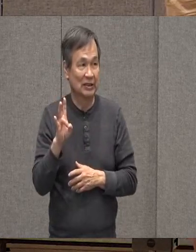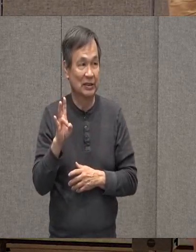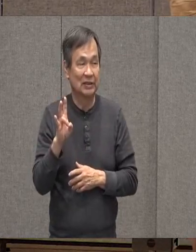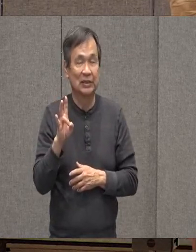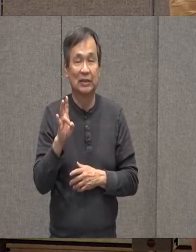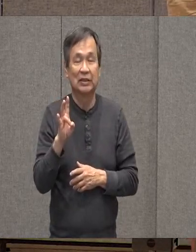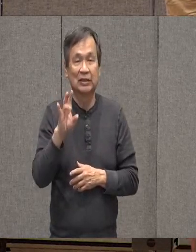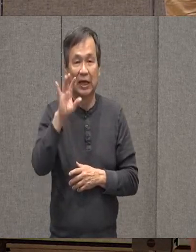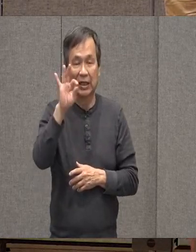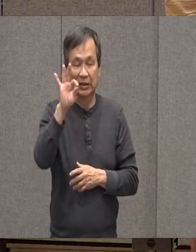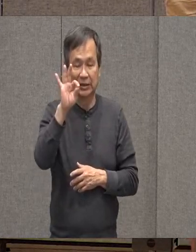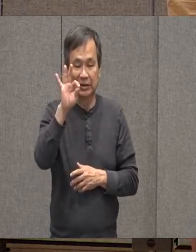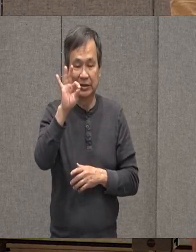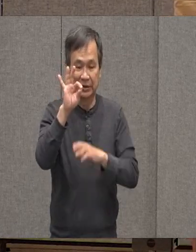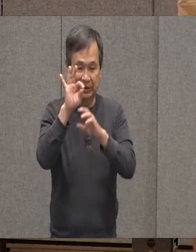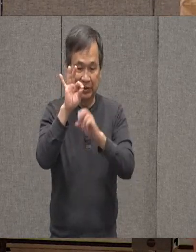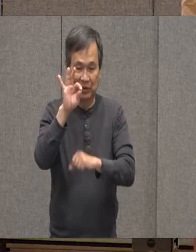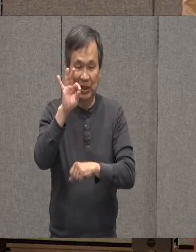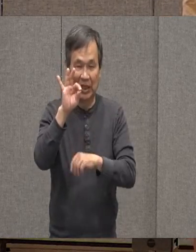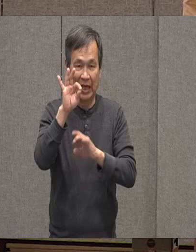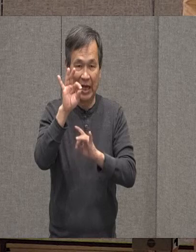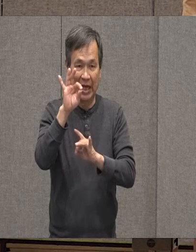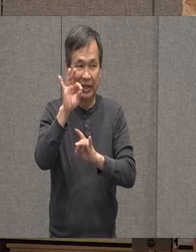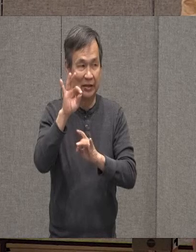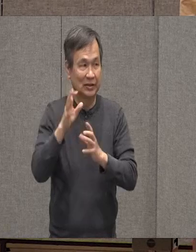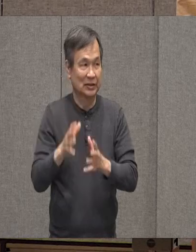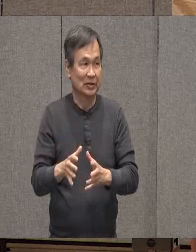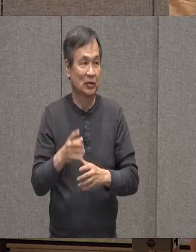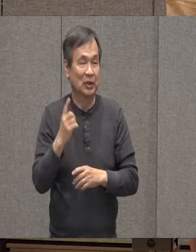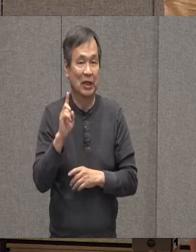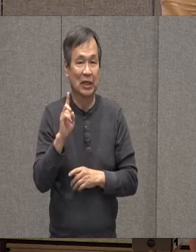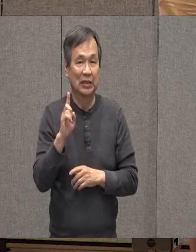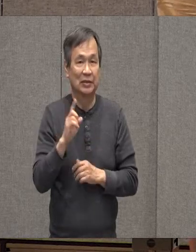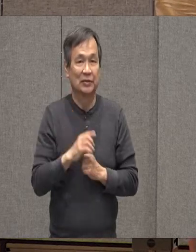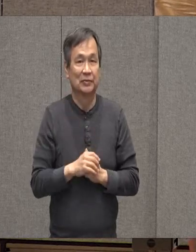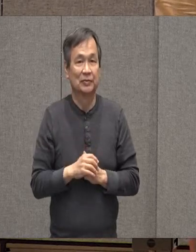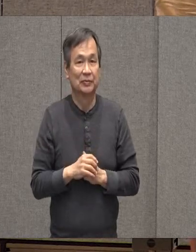Nine take away eight leaves us with one,